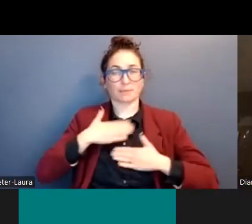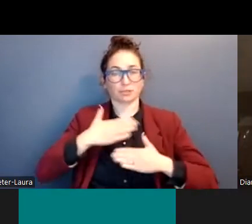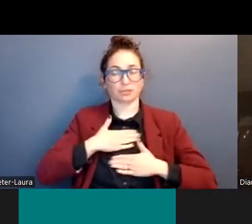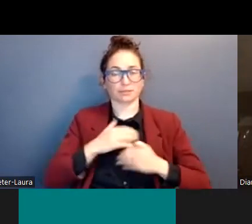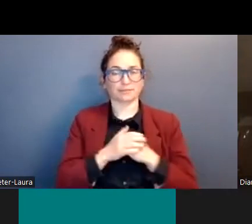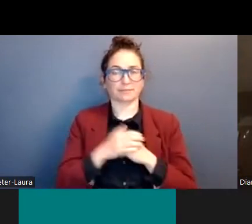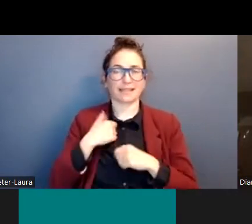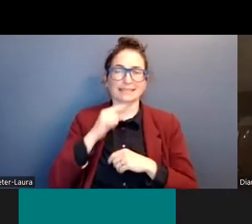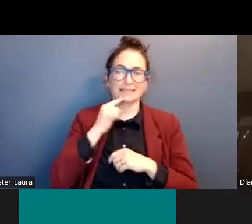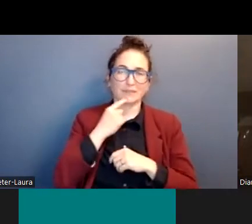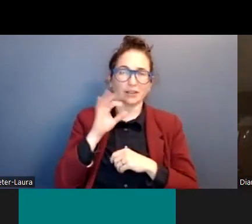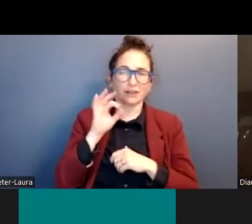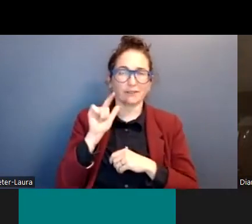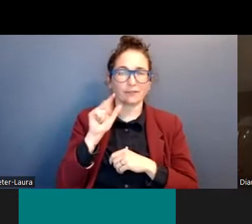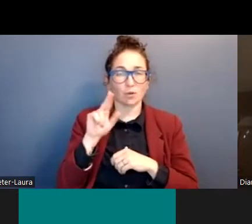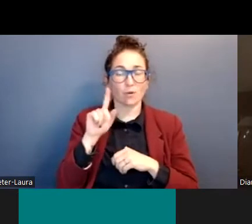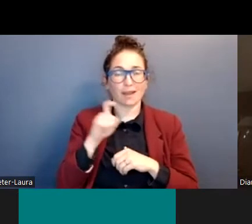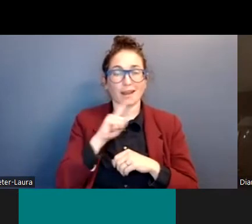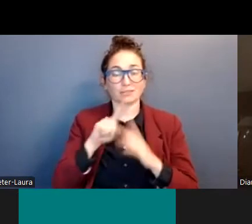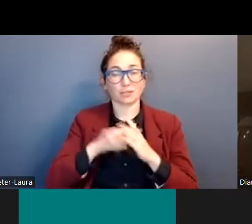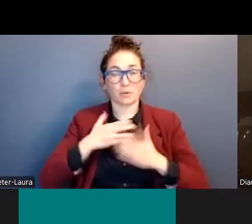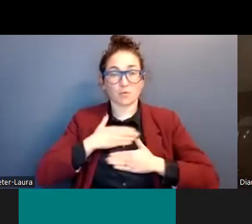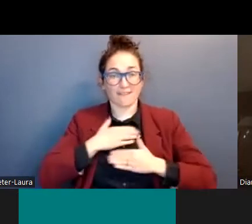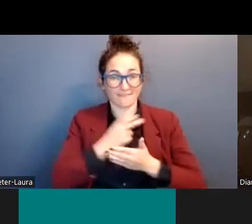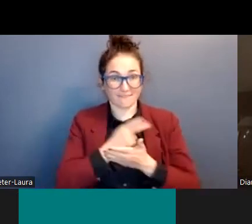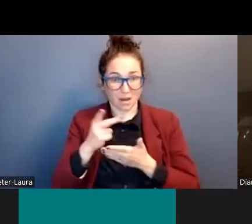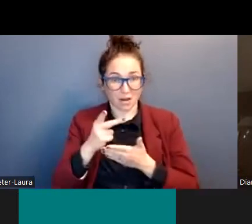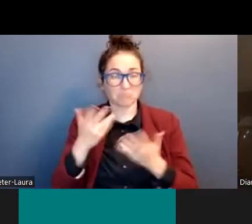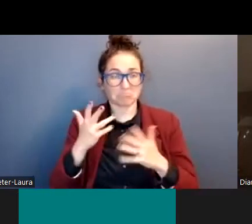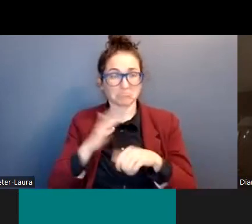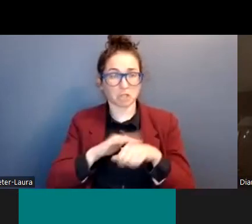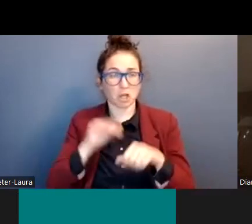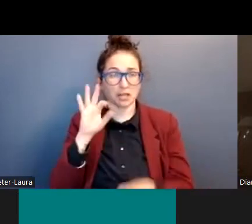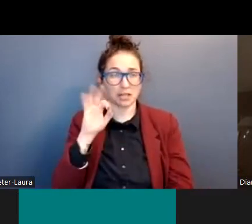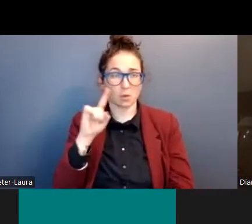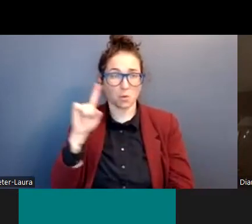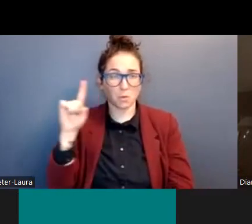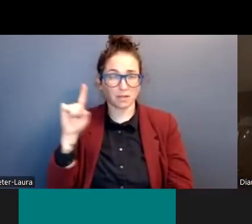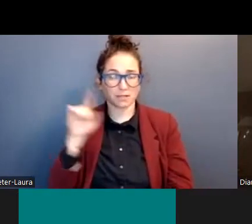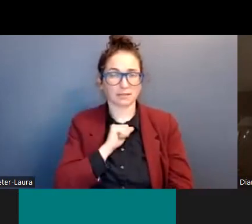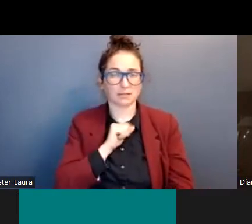failure. We call 911. And though coughing and struggling for breath I spoke with the EMTs but